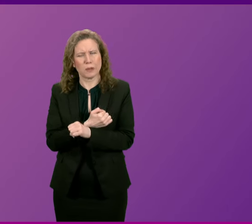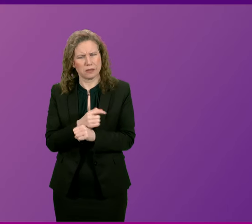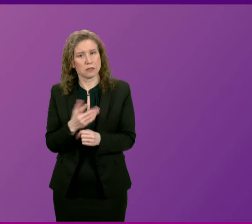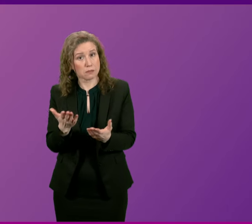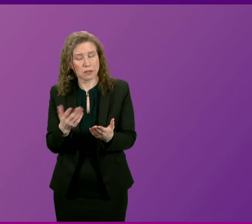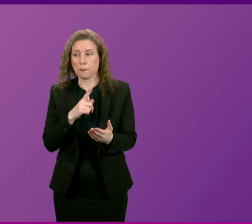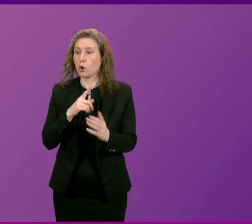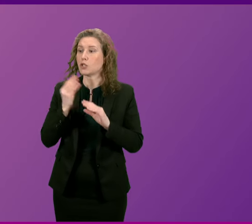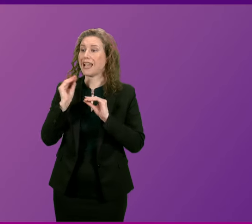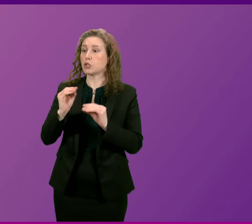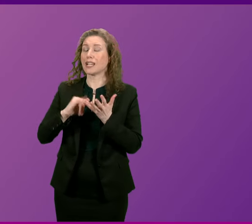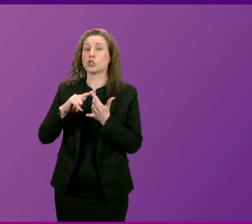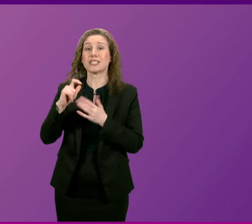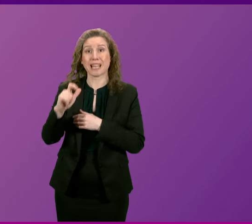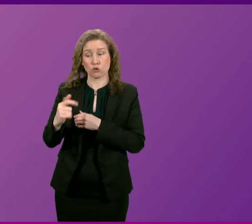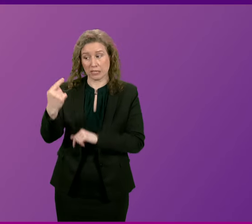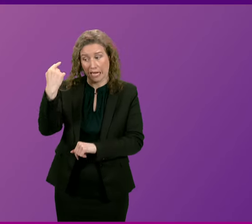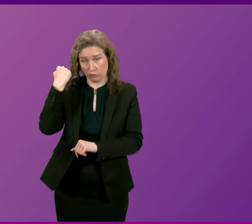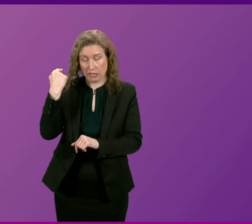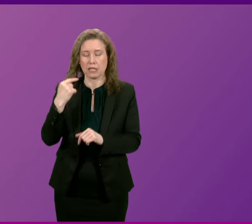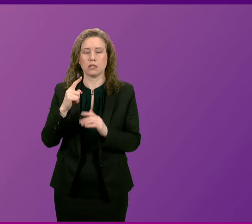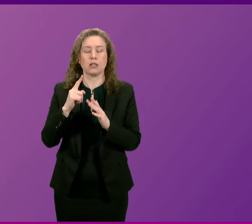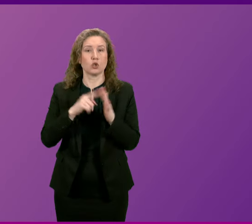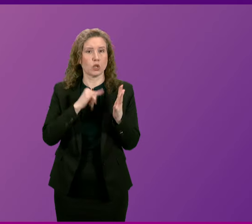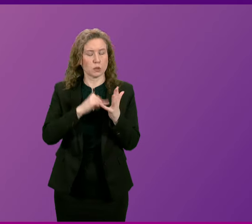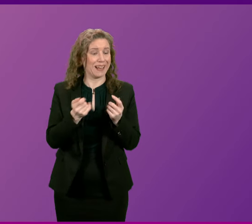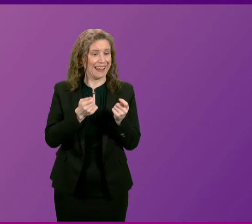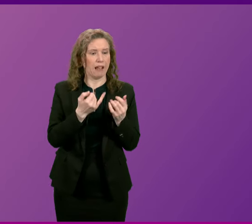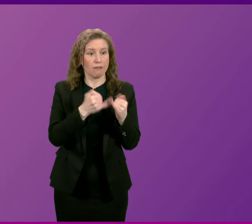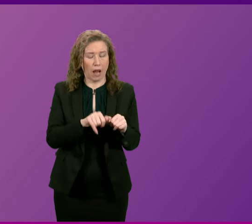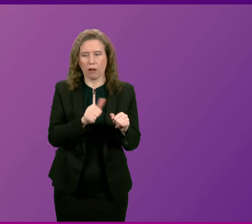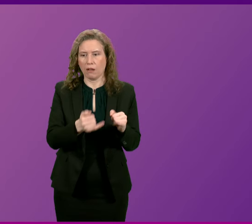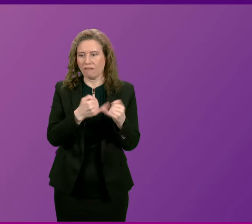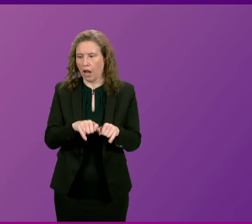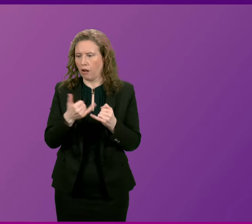As education secretary, John Swinney went from one failure to another. His implementation of